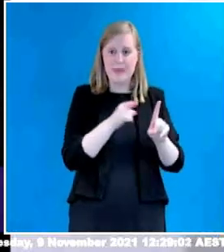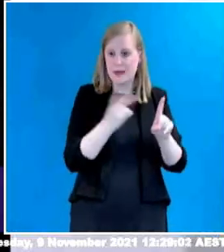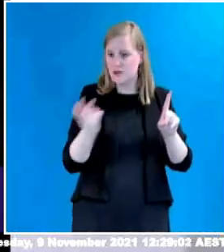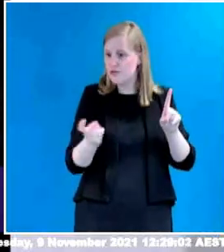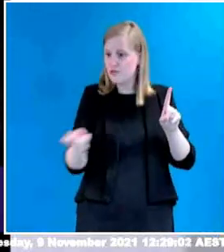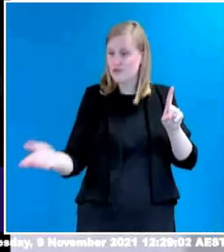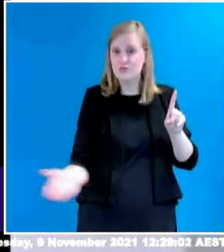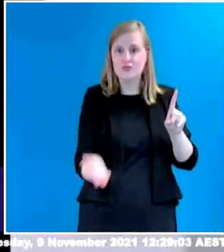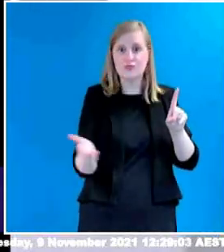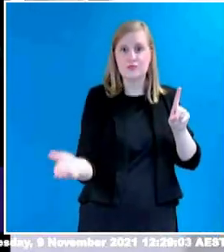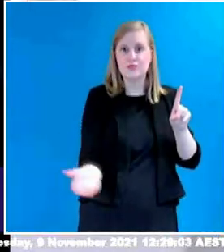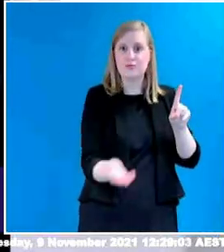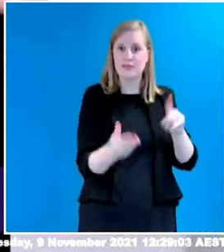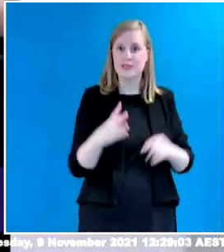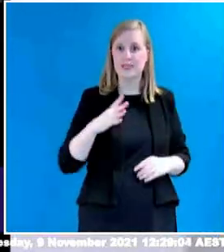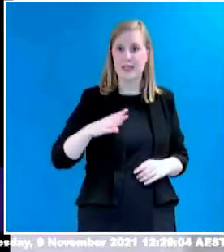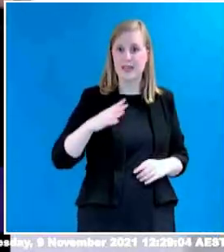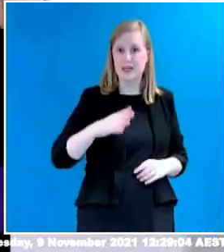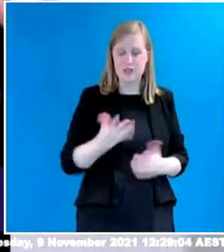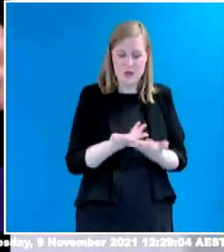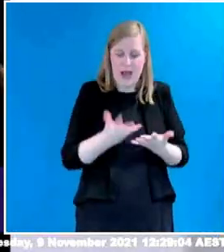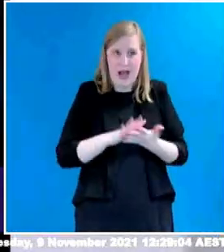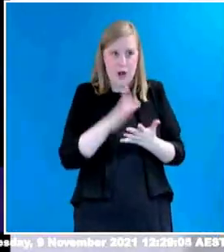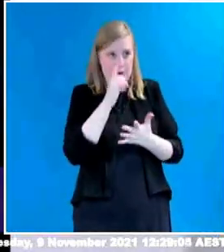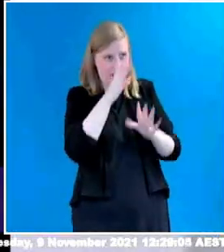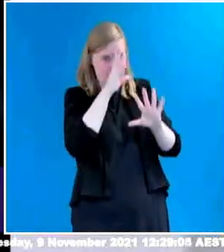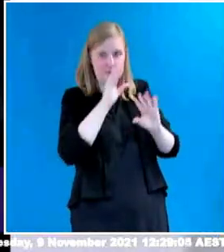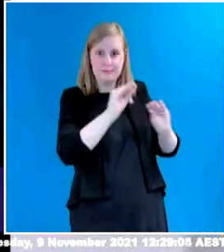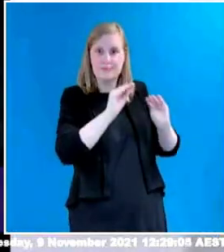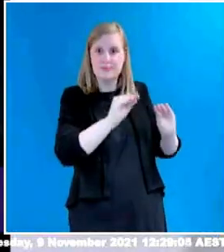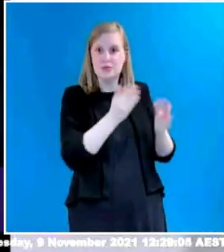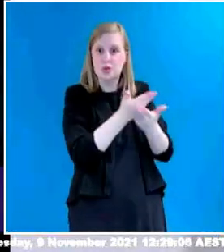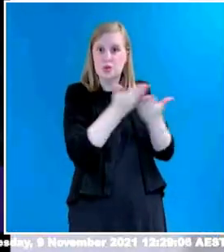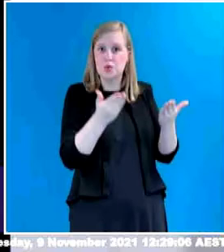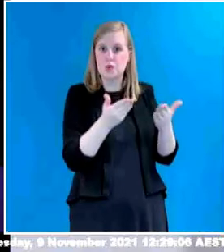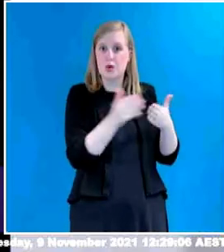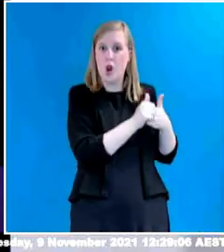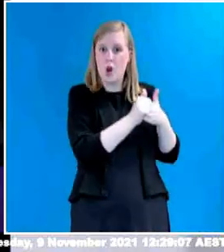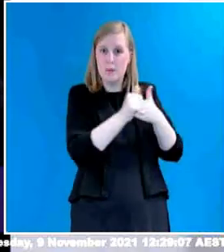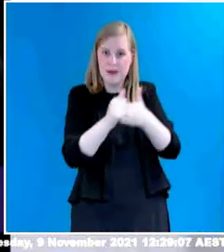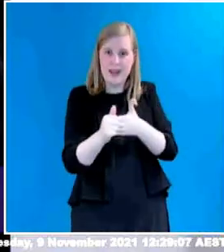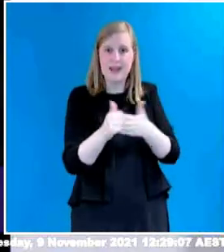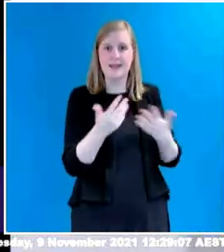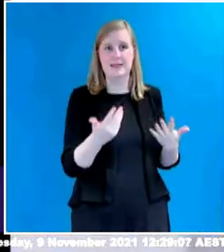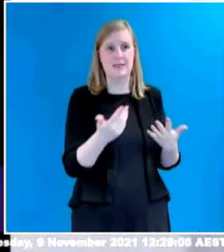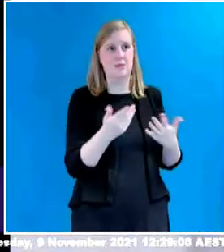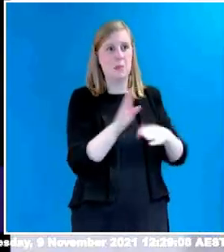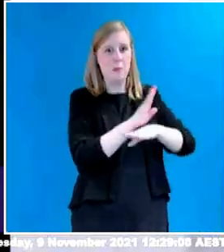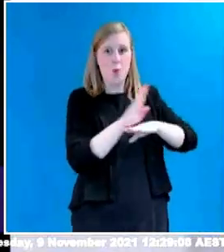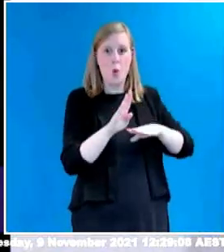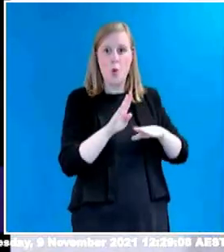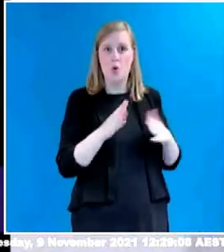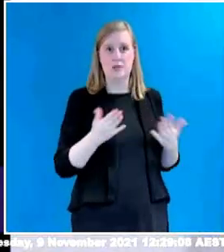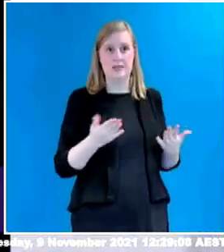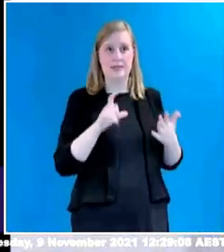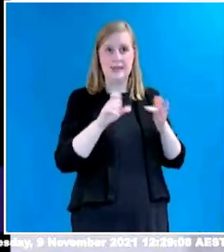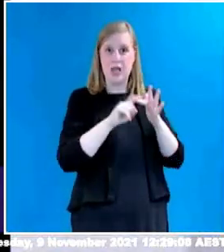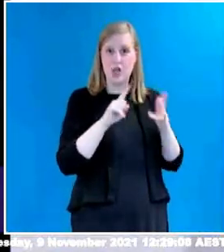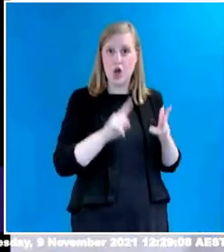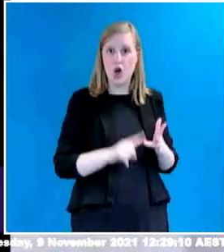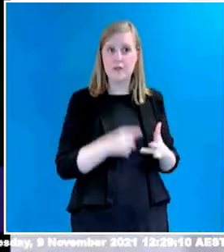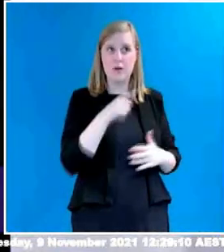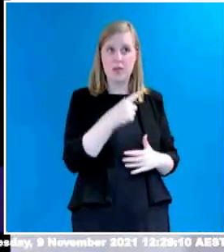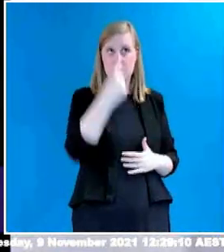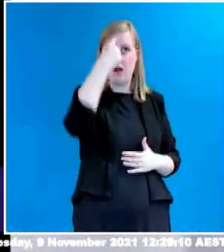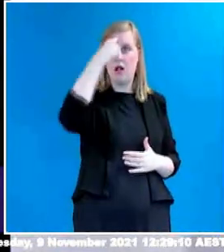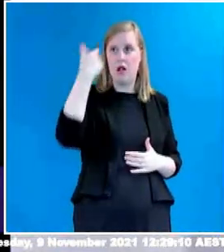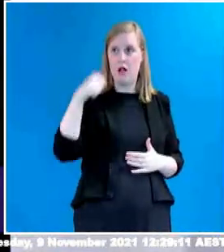among leaders, boards, CEOs, to open up for people with disability?